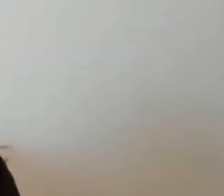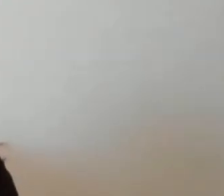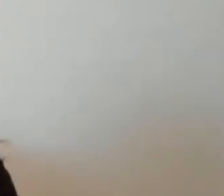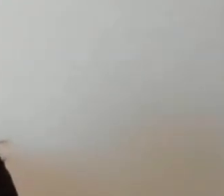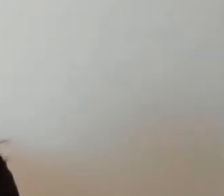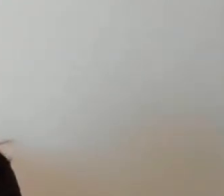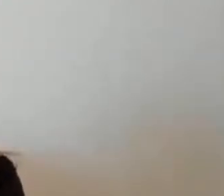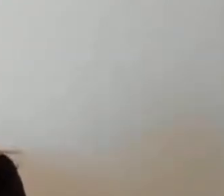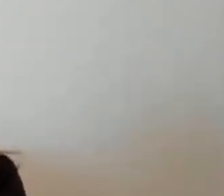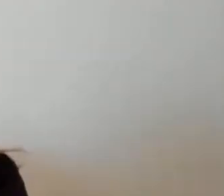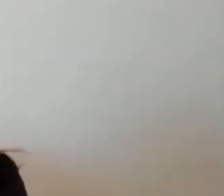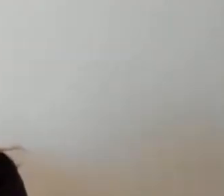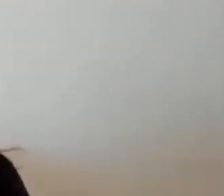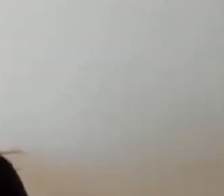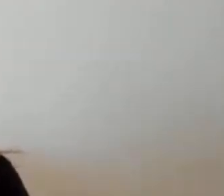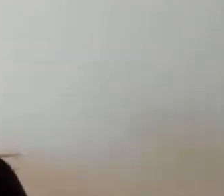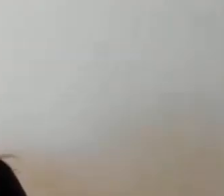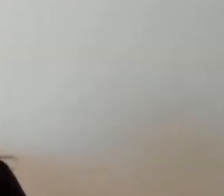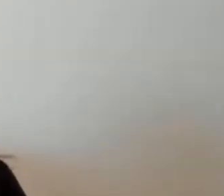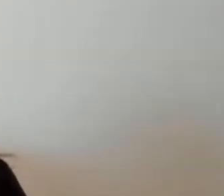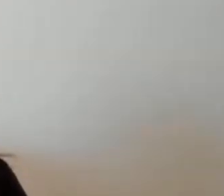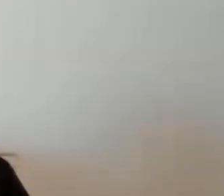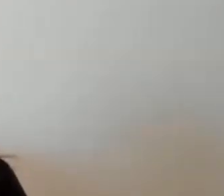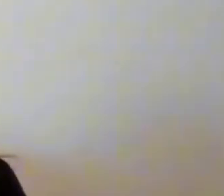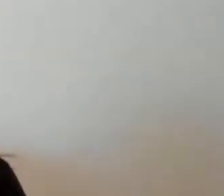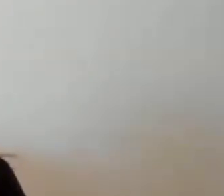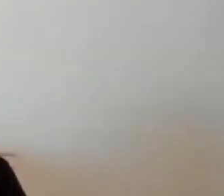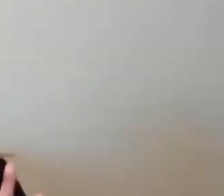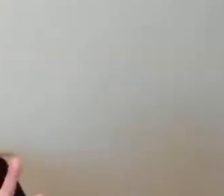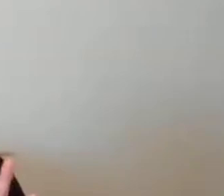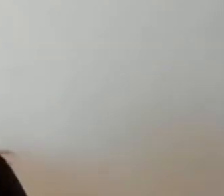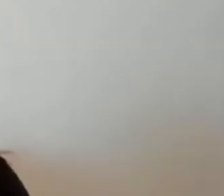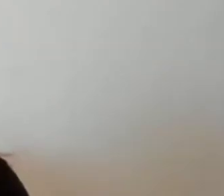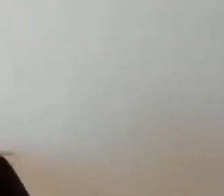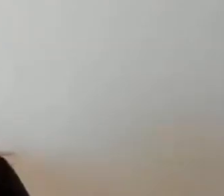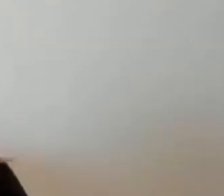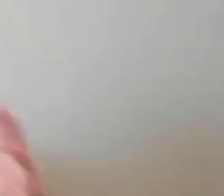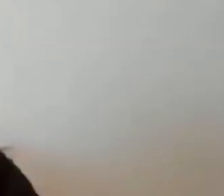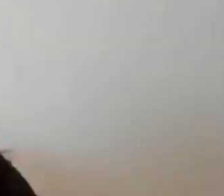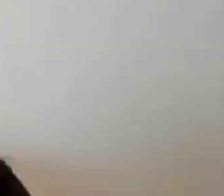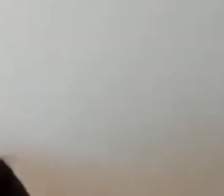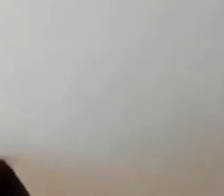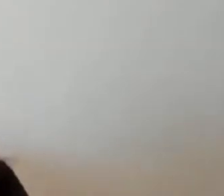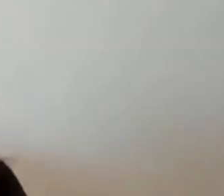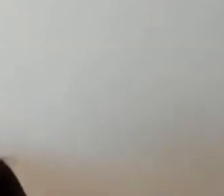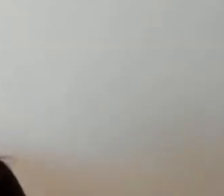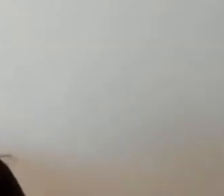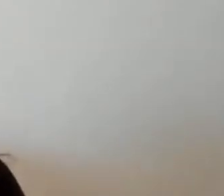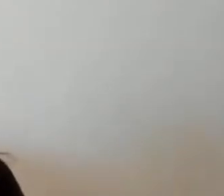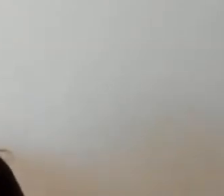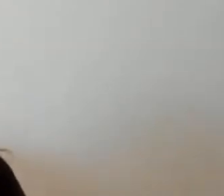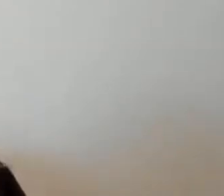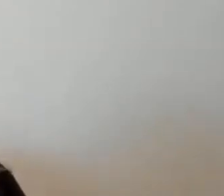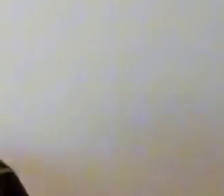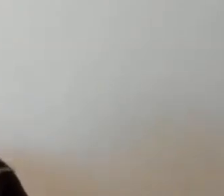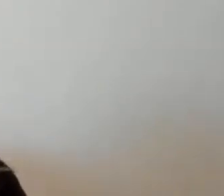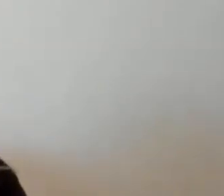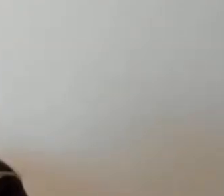there's a lot of really good feedback that we miss out on because of, of wanting sorts of credentials like this. So we have this consulting